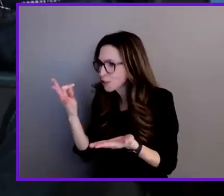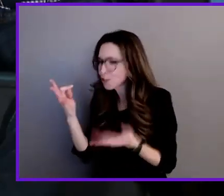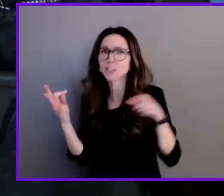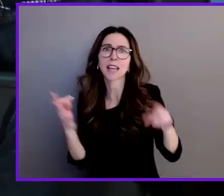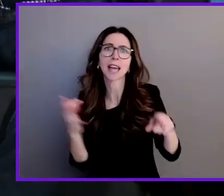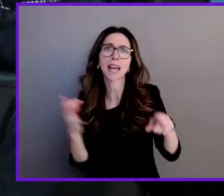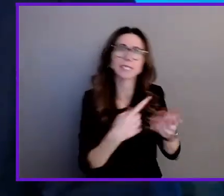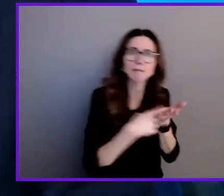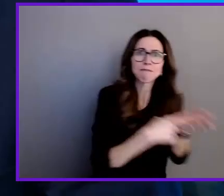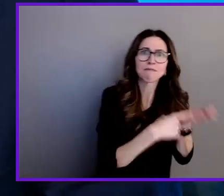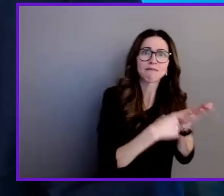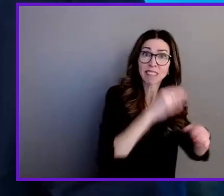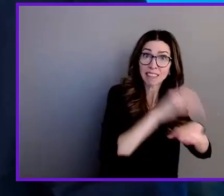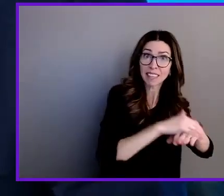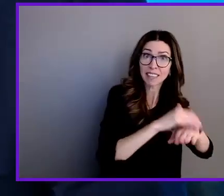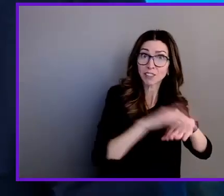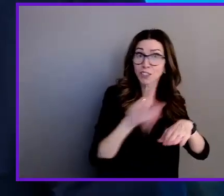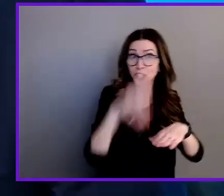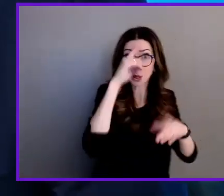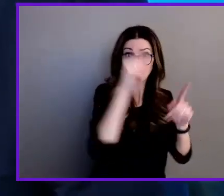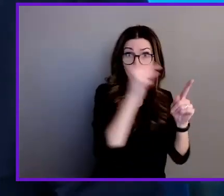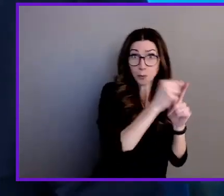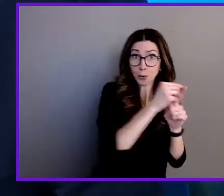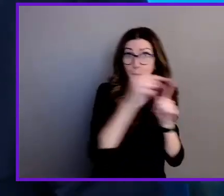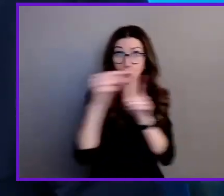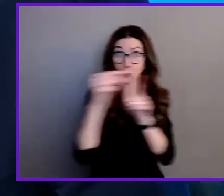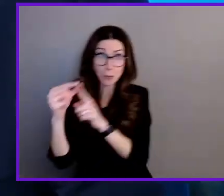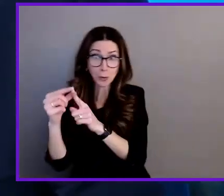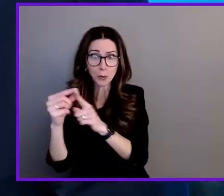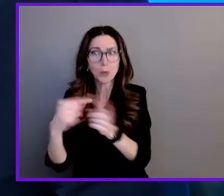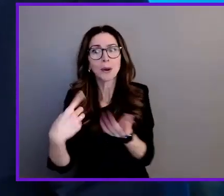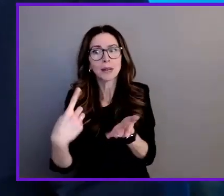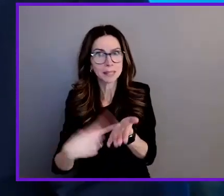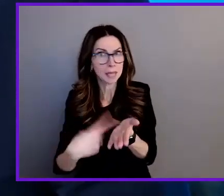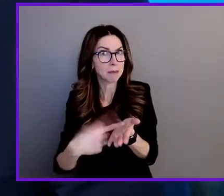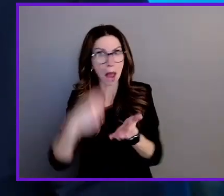But I think over the last few months, for various reasons,